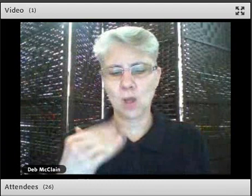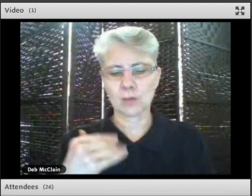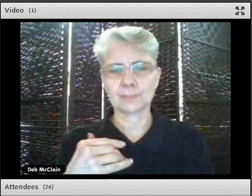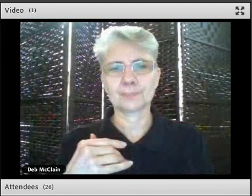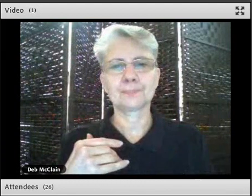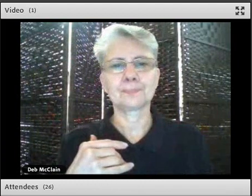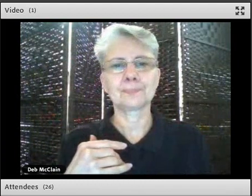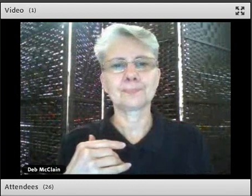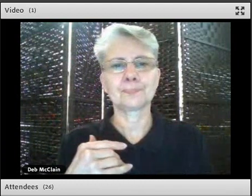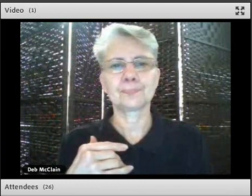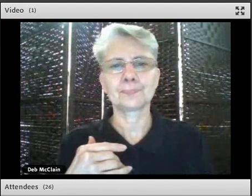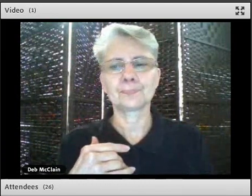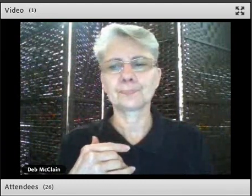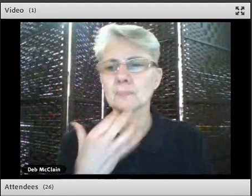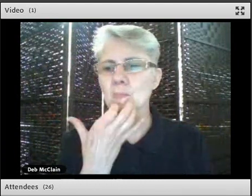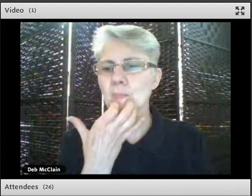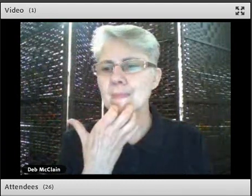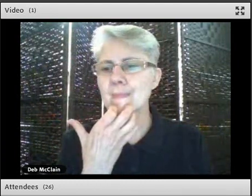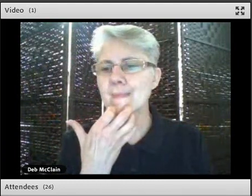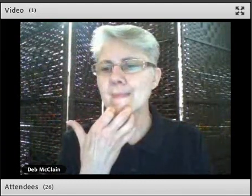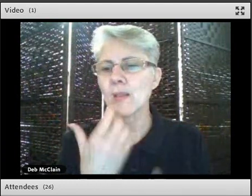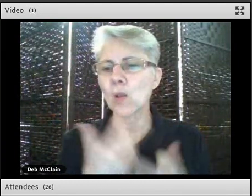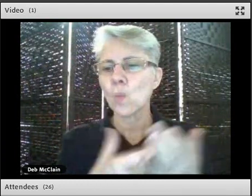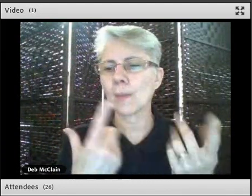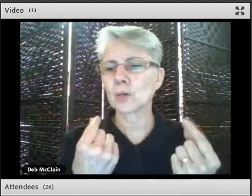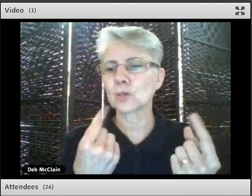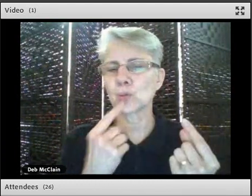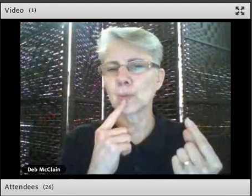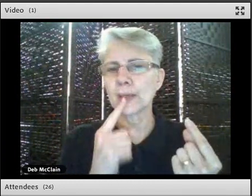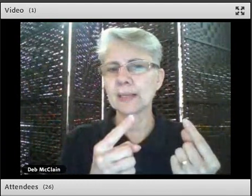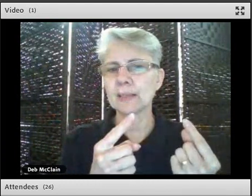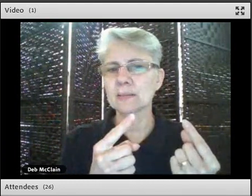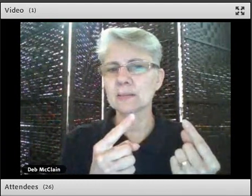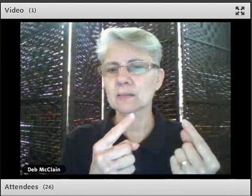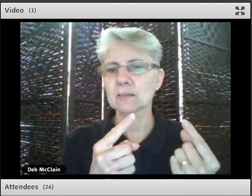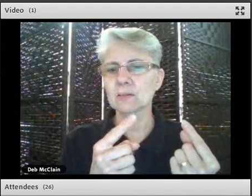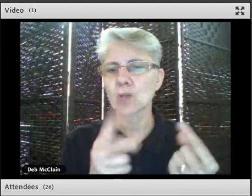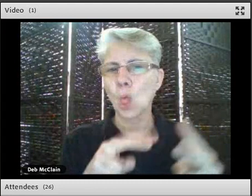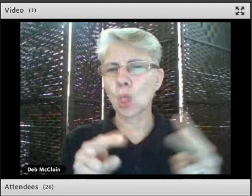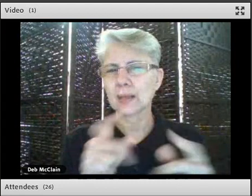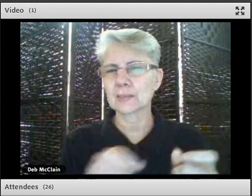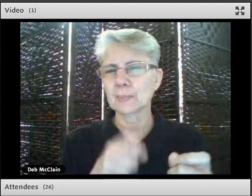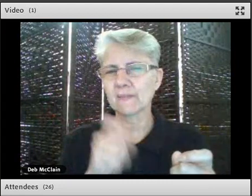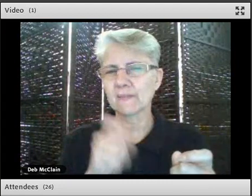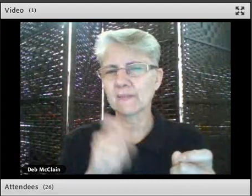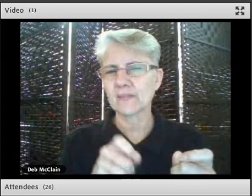that will be different for electronic audio. And we're going to look at it